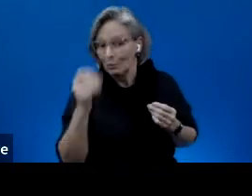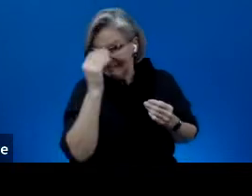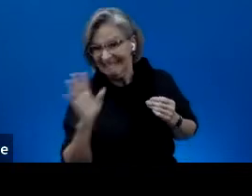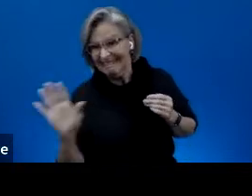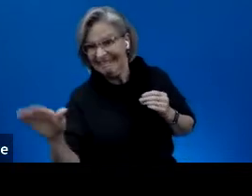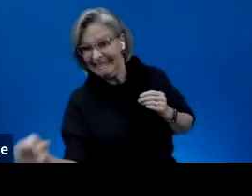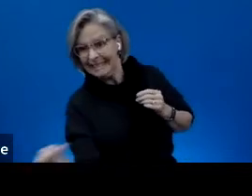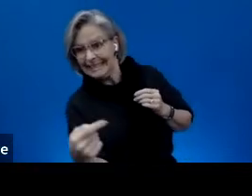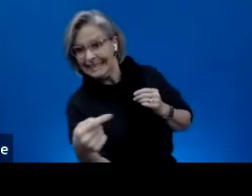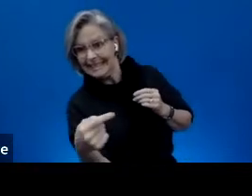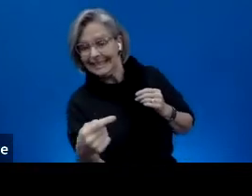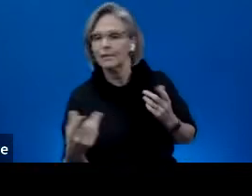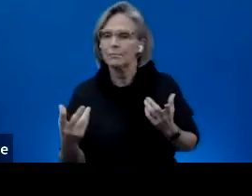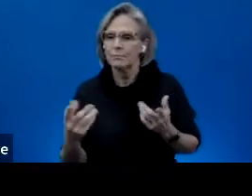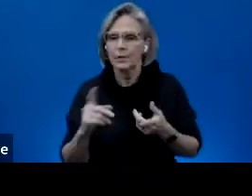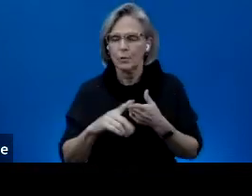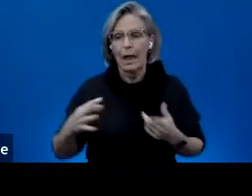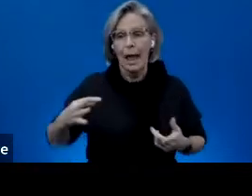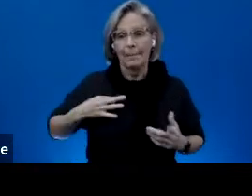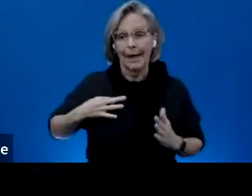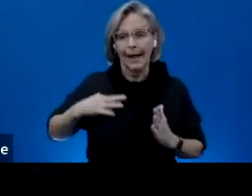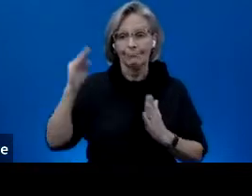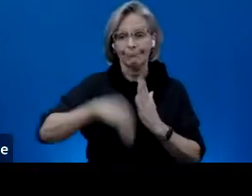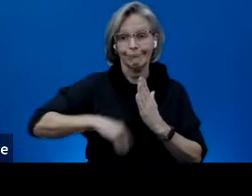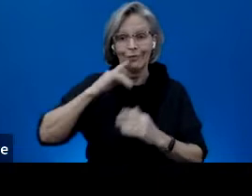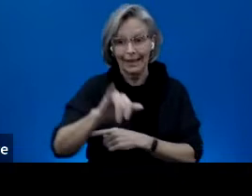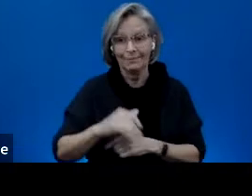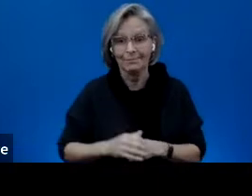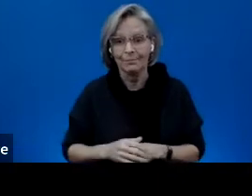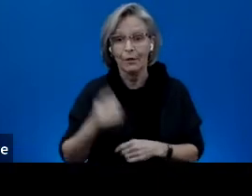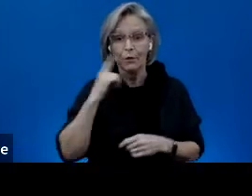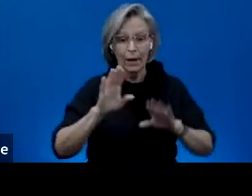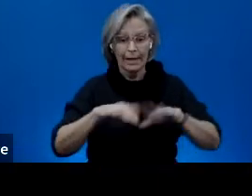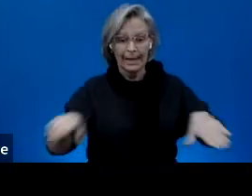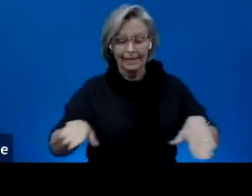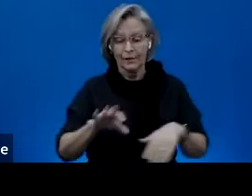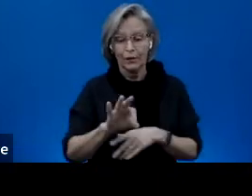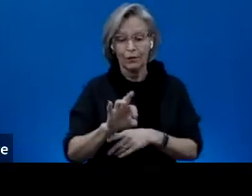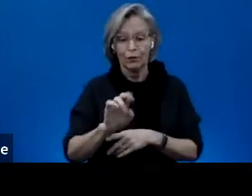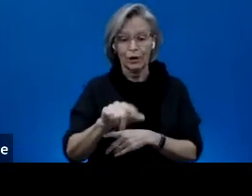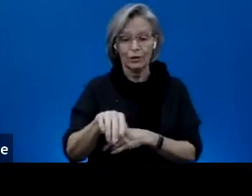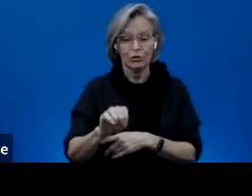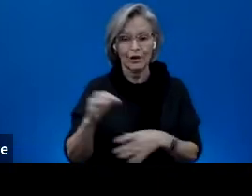and just hit that apply button. For the Kids Fringe, we have three slots available